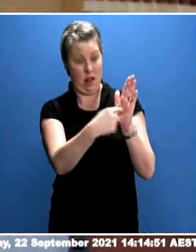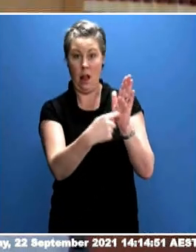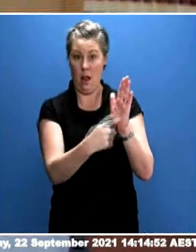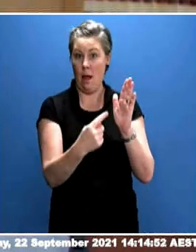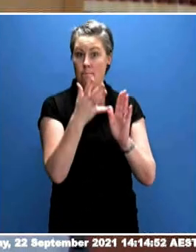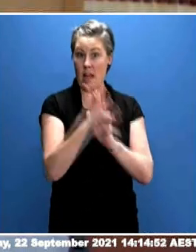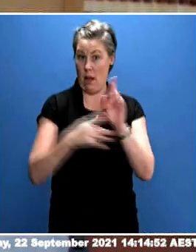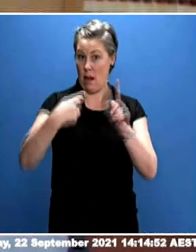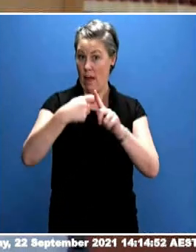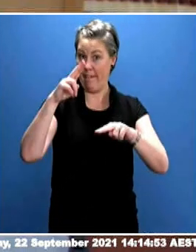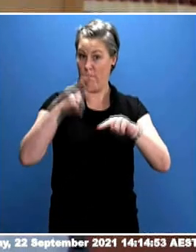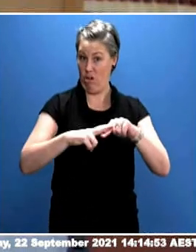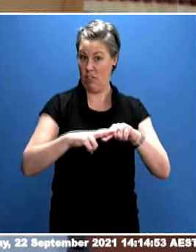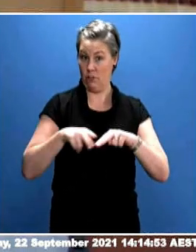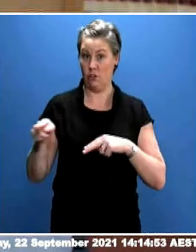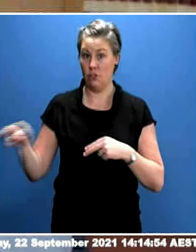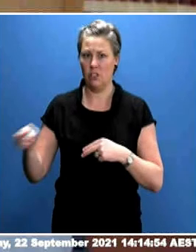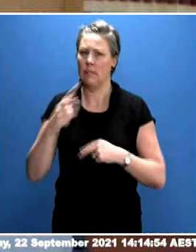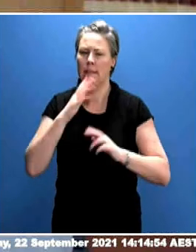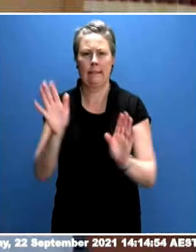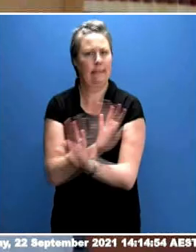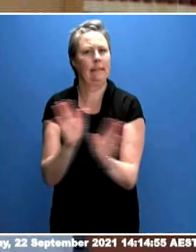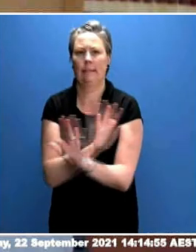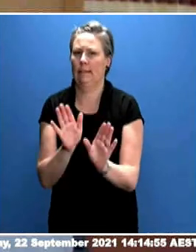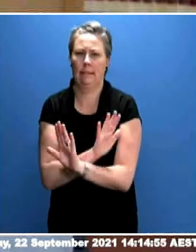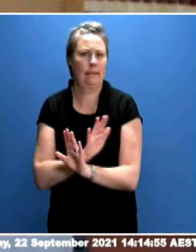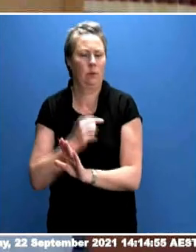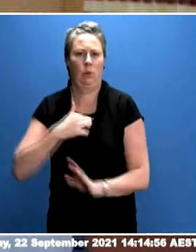exclusion criteria to have a child that the matters are criminal.